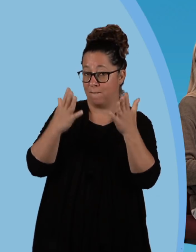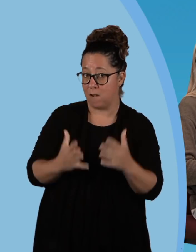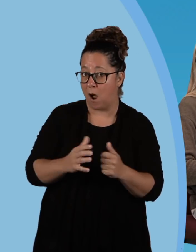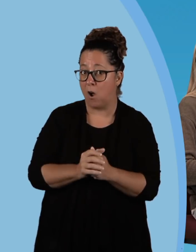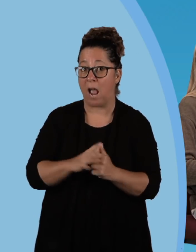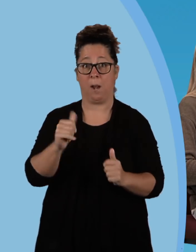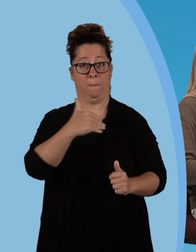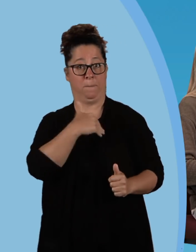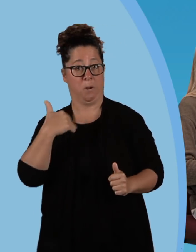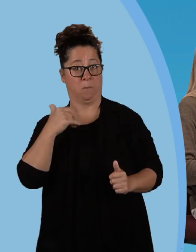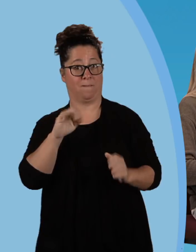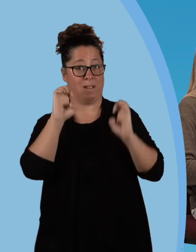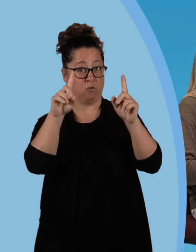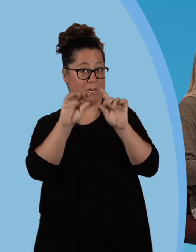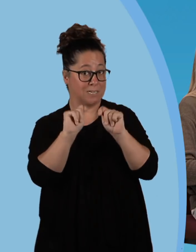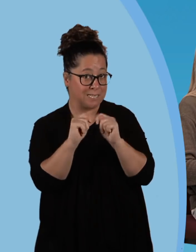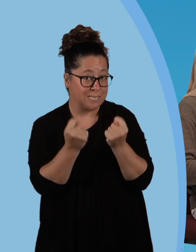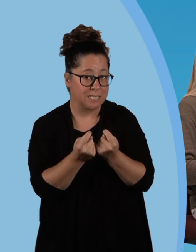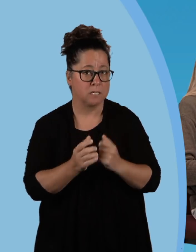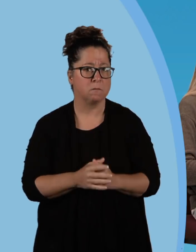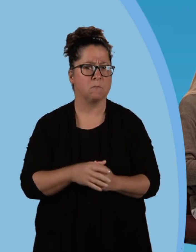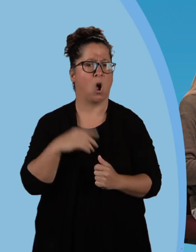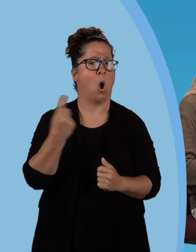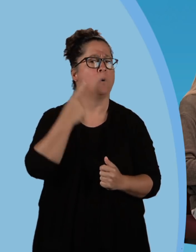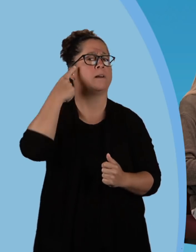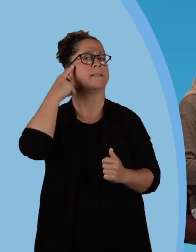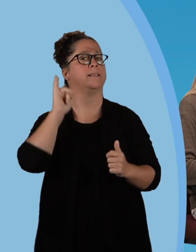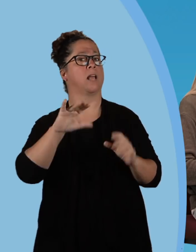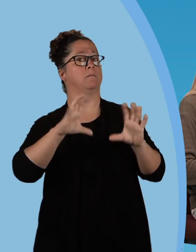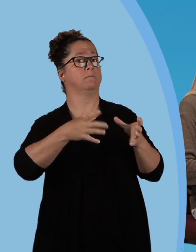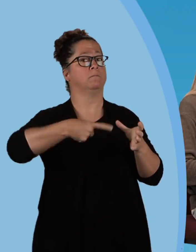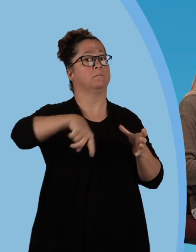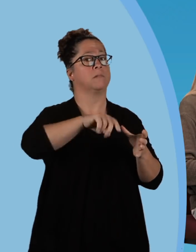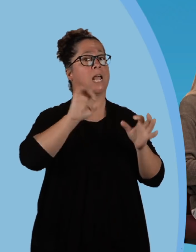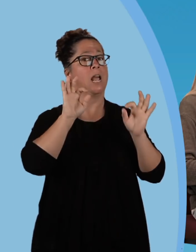and a member of the educational team. I always think that the educational interpreter's